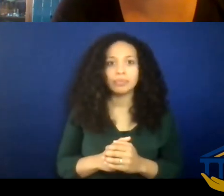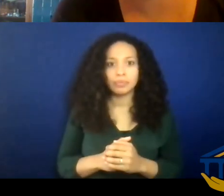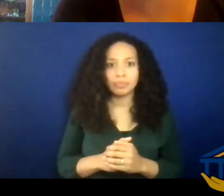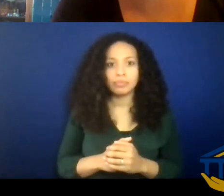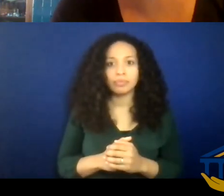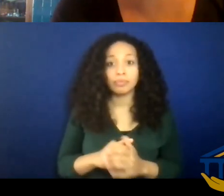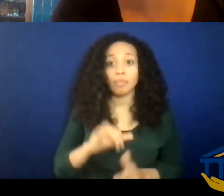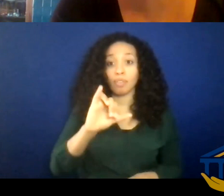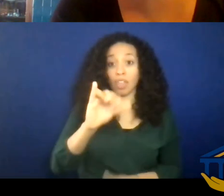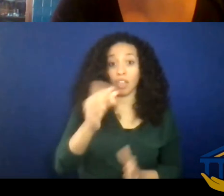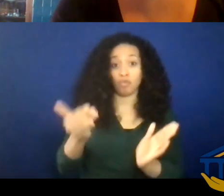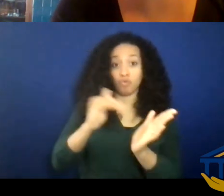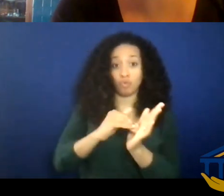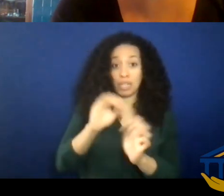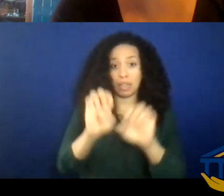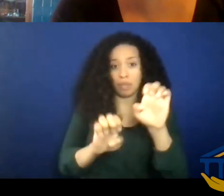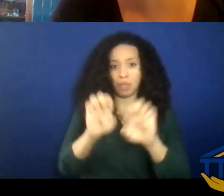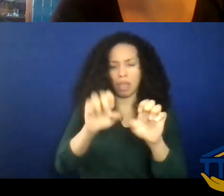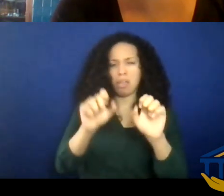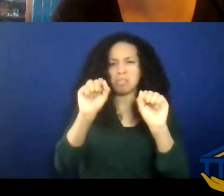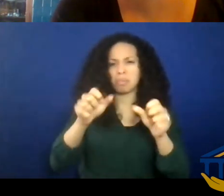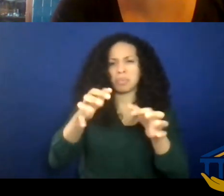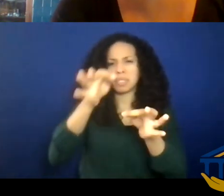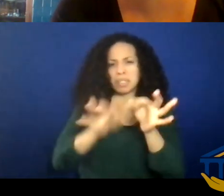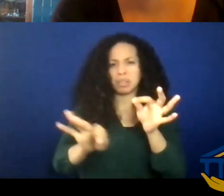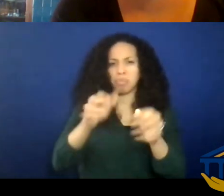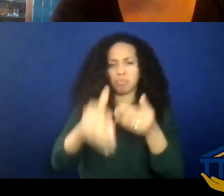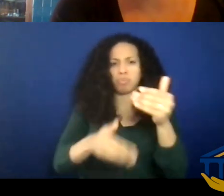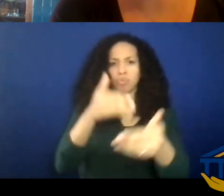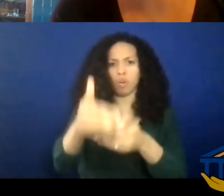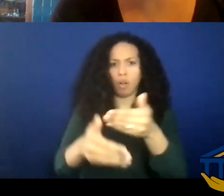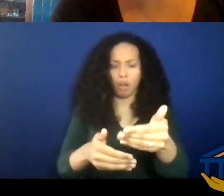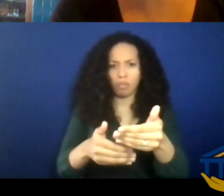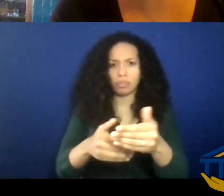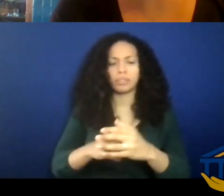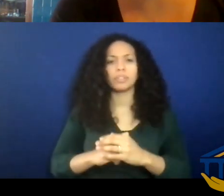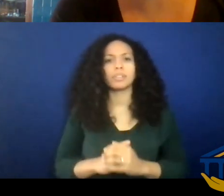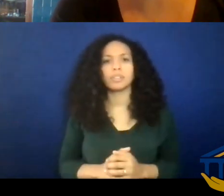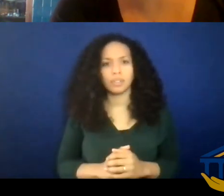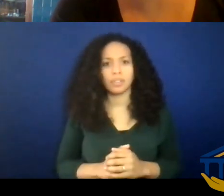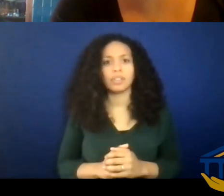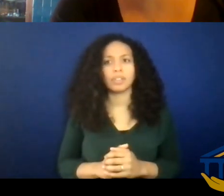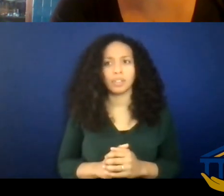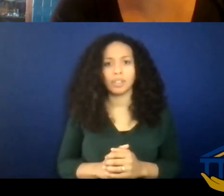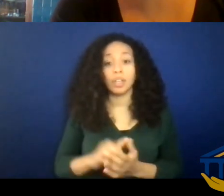a more simple process where the school district reviews all of the existing information